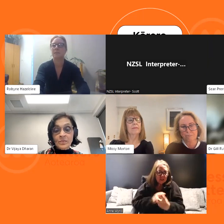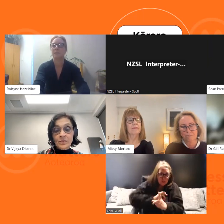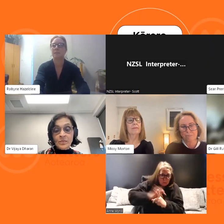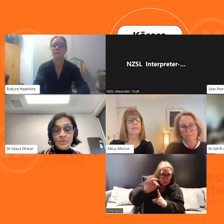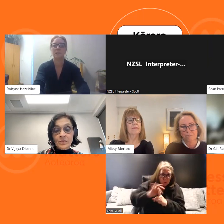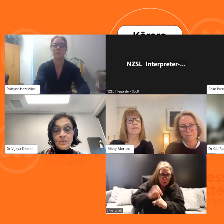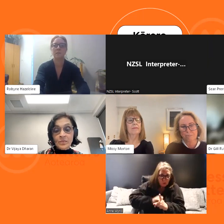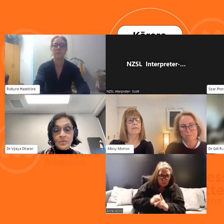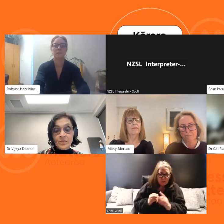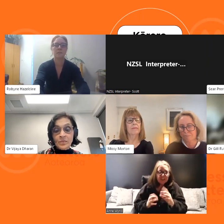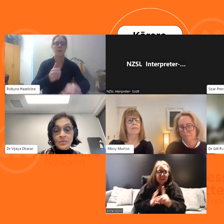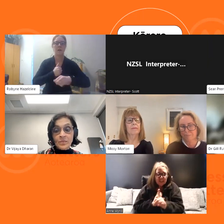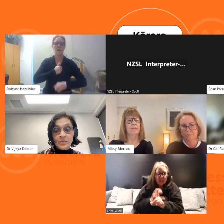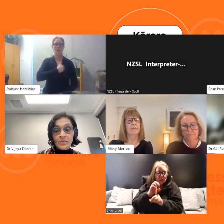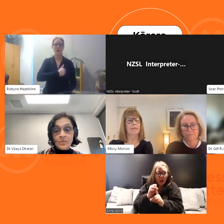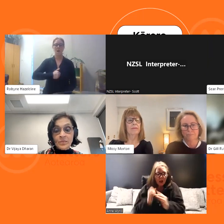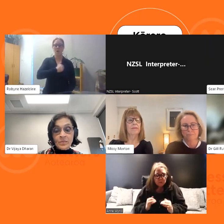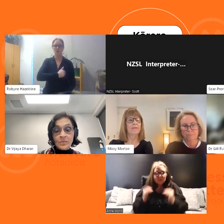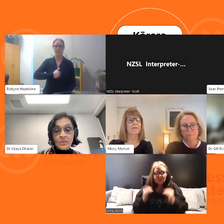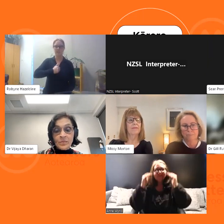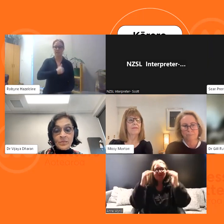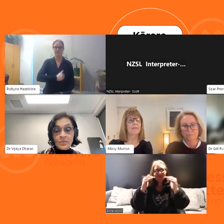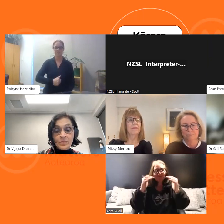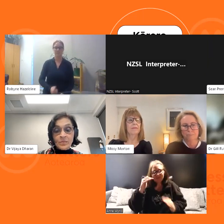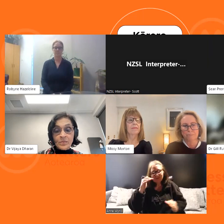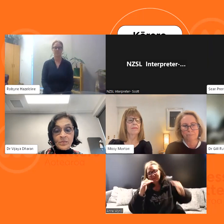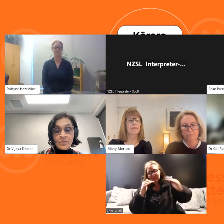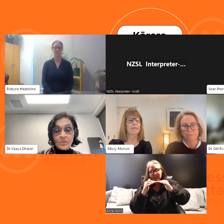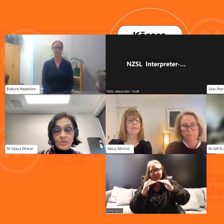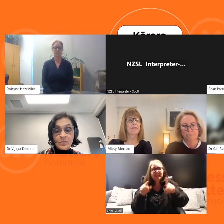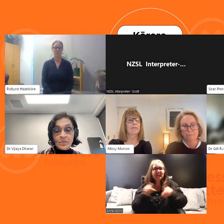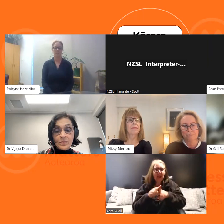into other questions while we're -- Apologies. That's okay, while